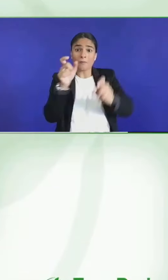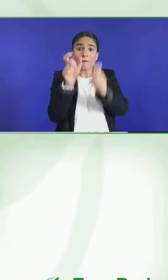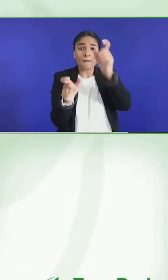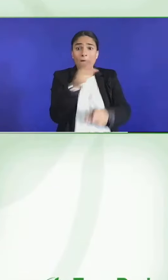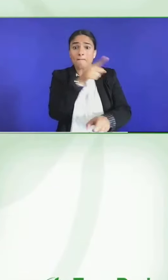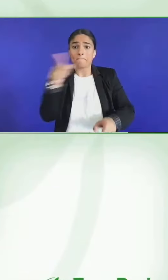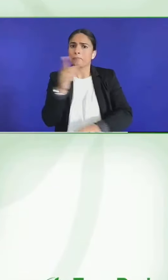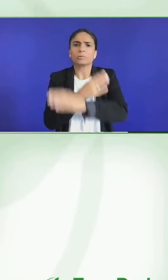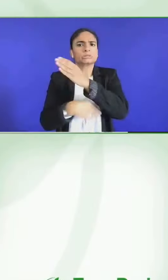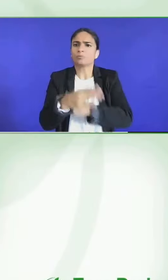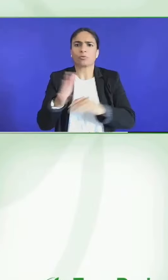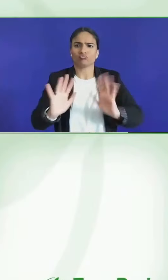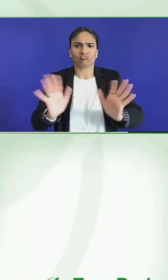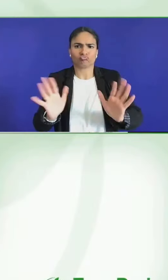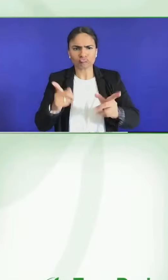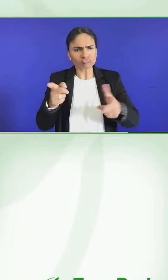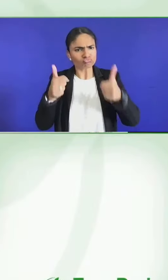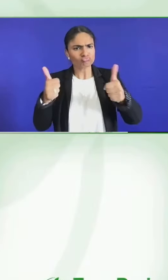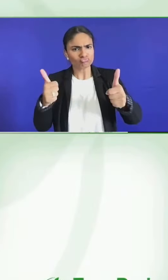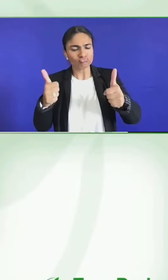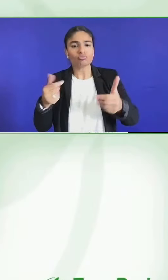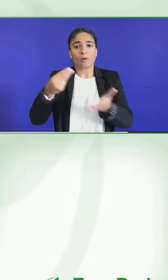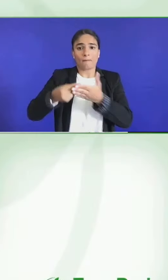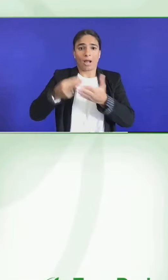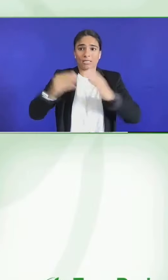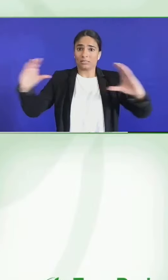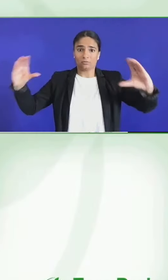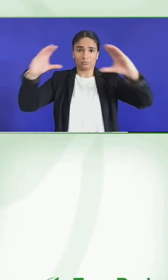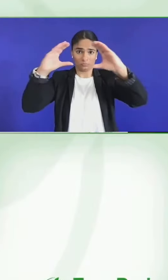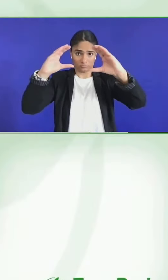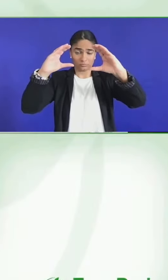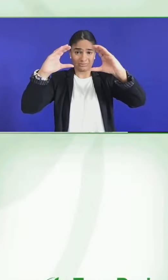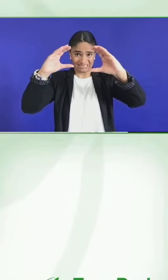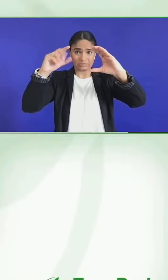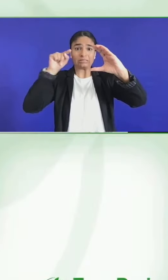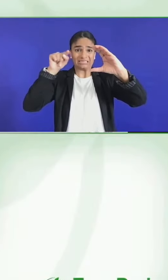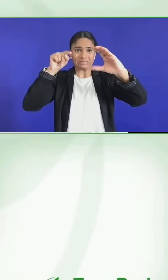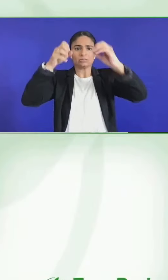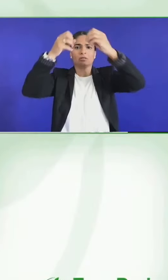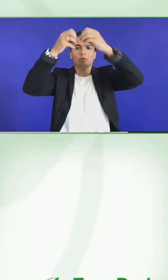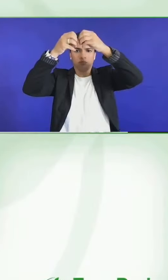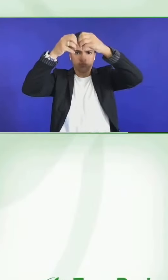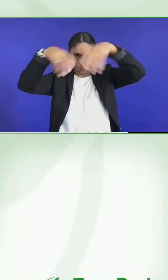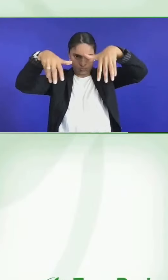In a very good corporation with their end-users, service providers,